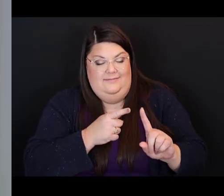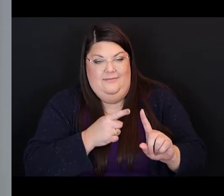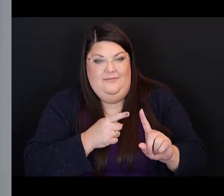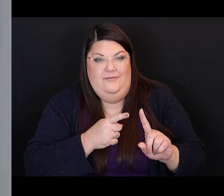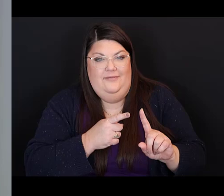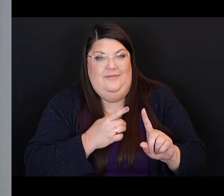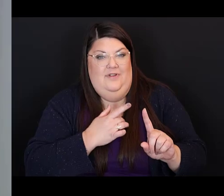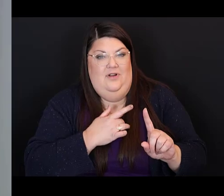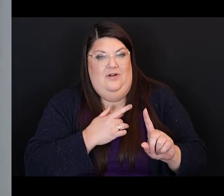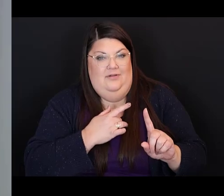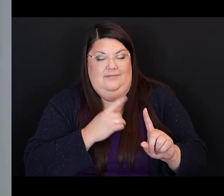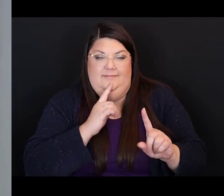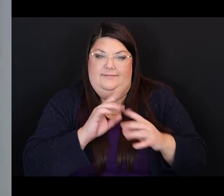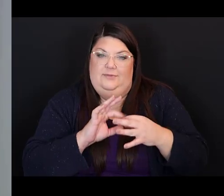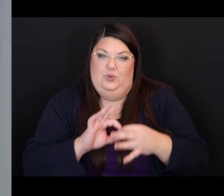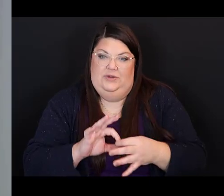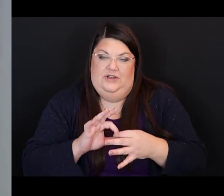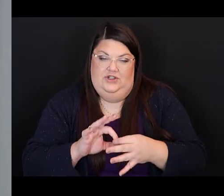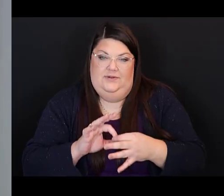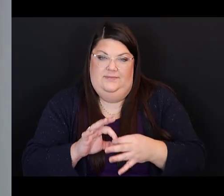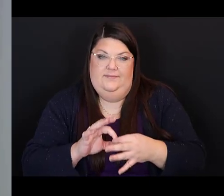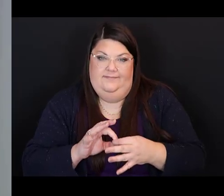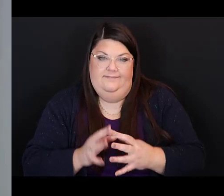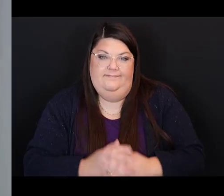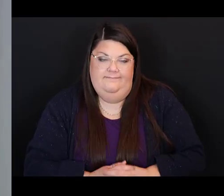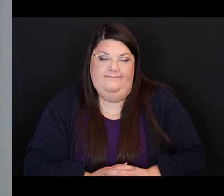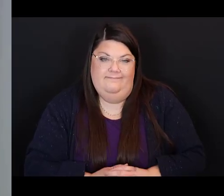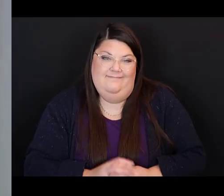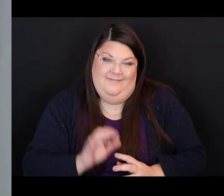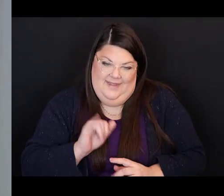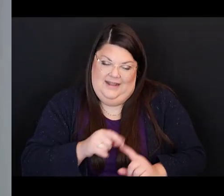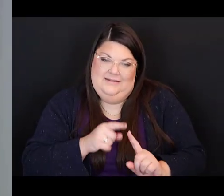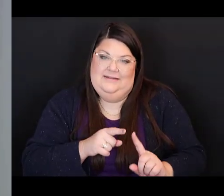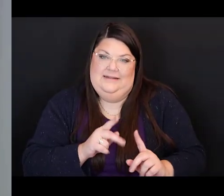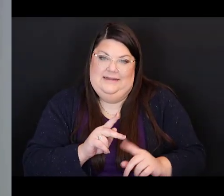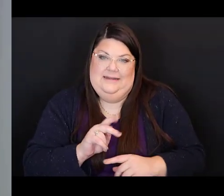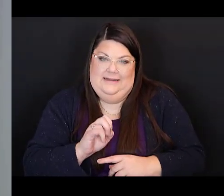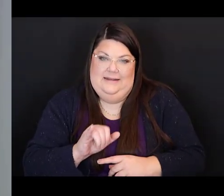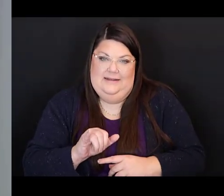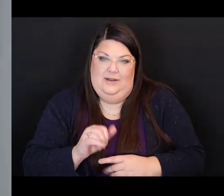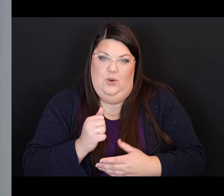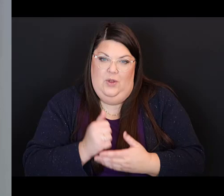but ultimately at the heart of this it's the relationship with the student isn't it? [Heather] Absolutely. [John] That's the key and